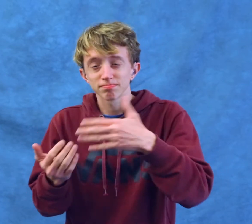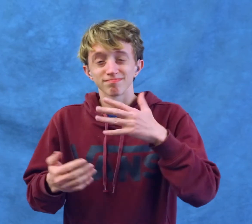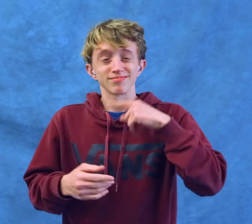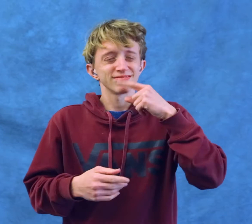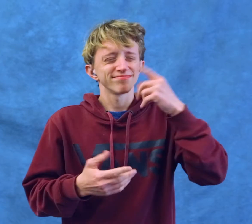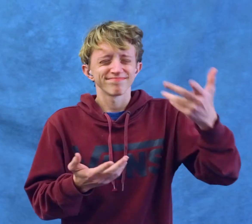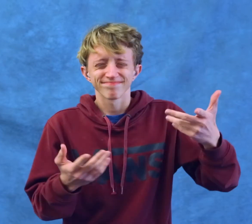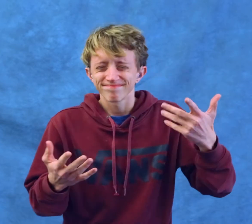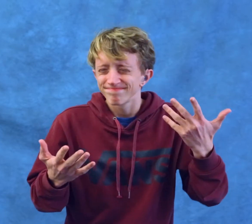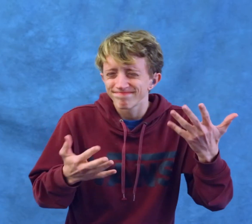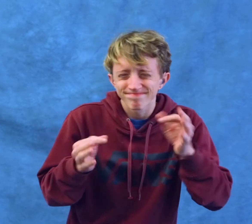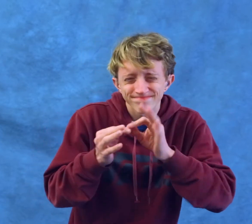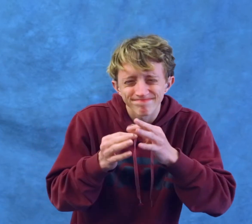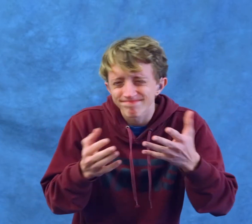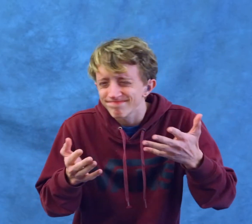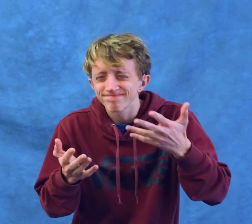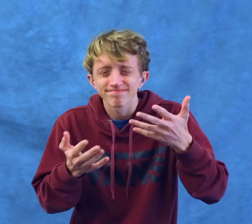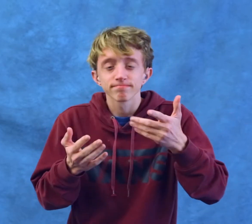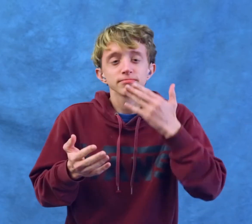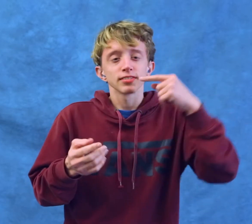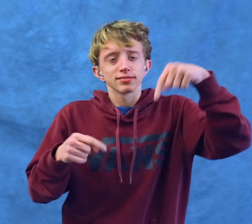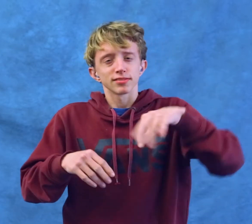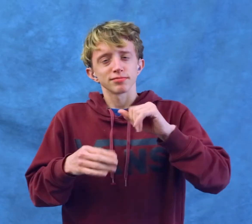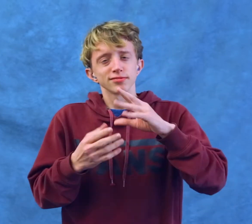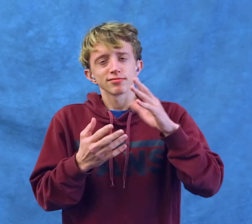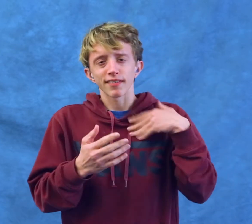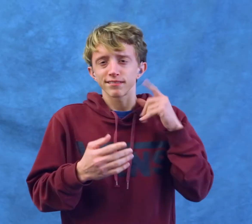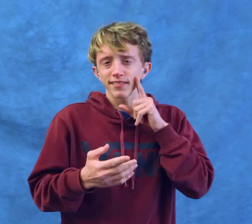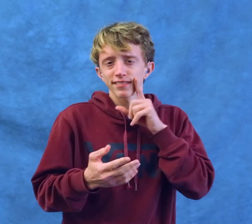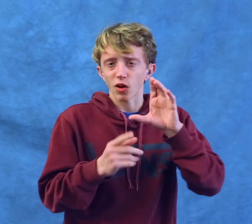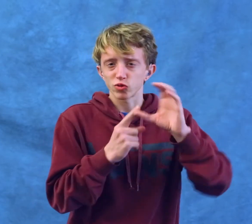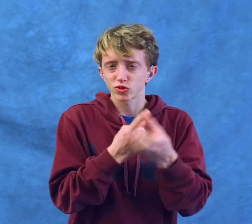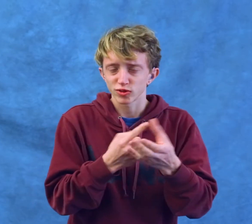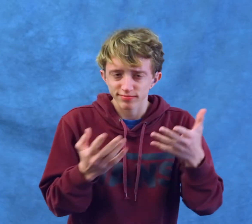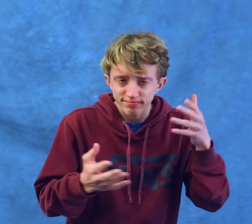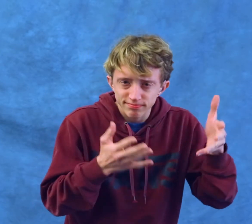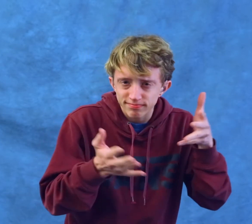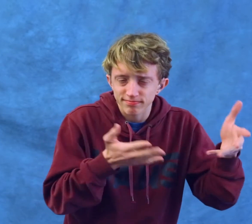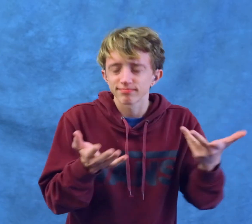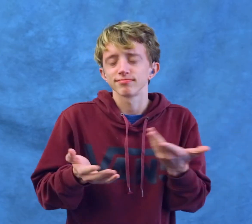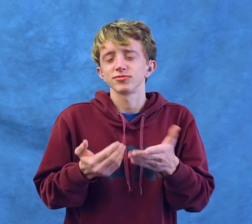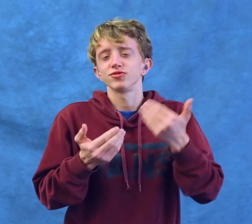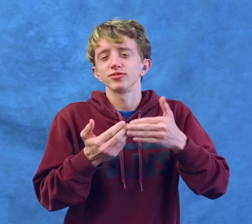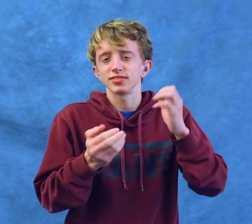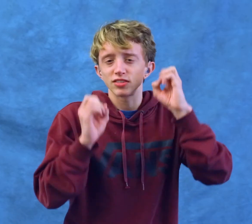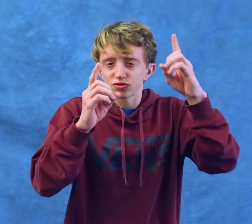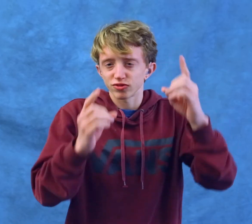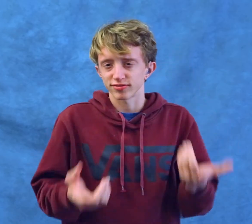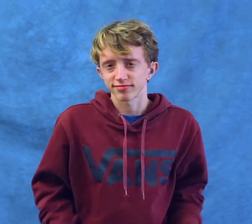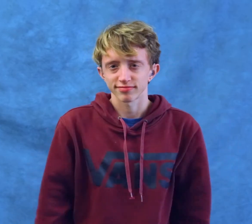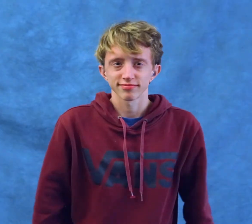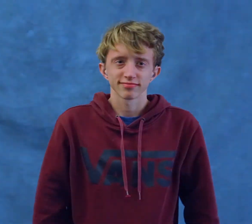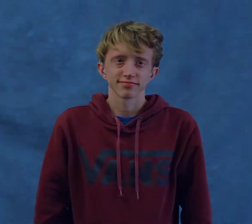It’s hard to communicate with hearing people. It’s better at FSDB because they have deaf culture and the education is easier to learn.